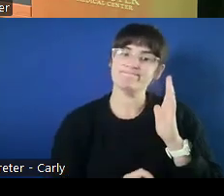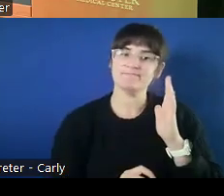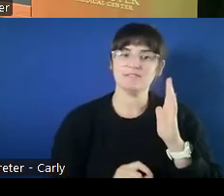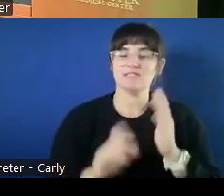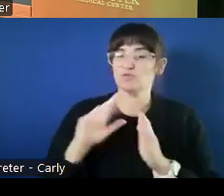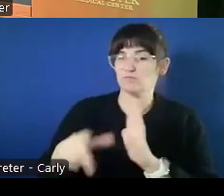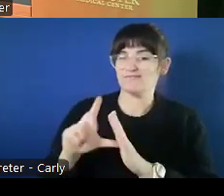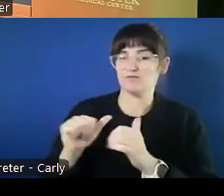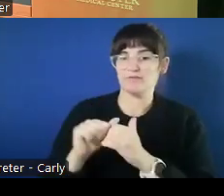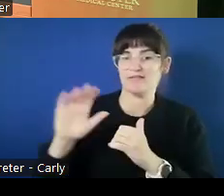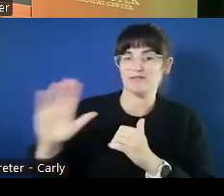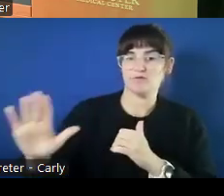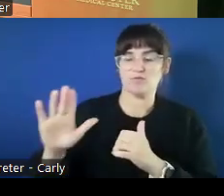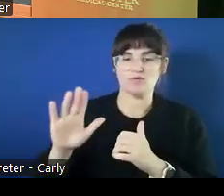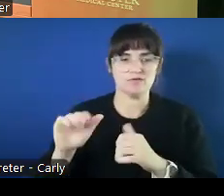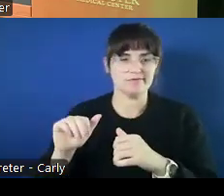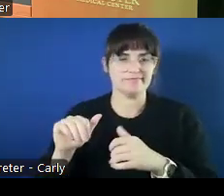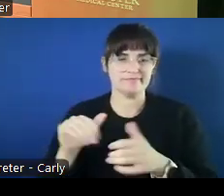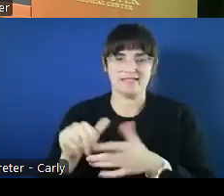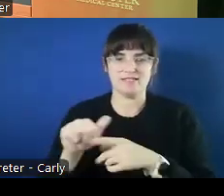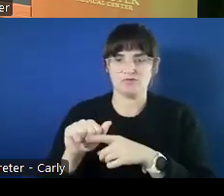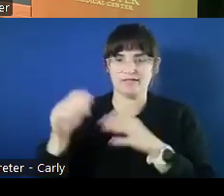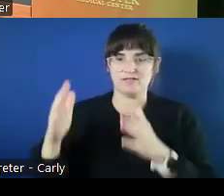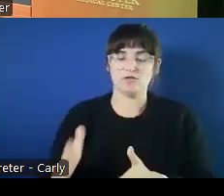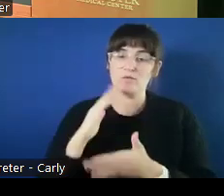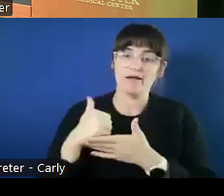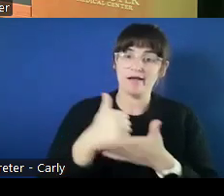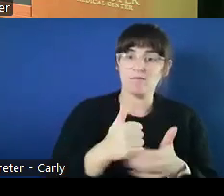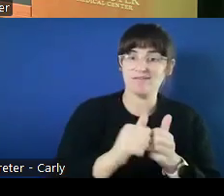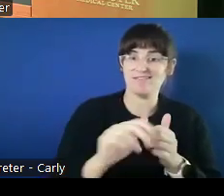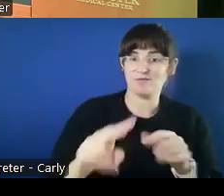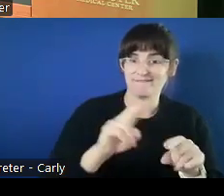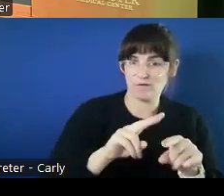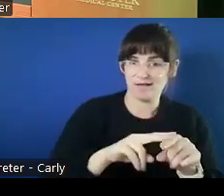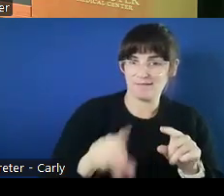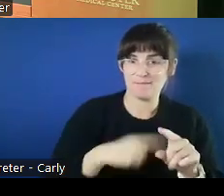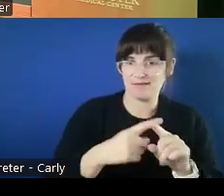study trainer who kind of tries to expand your vocabulary of positive emotions and helps you to